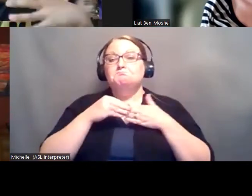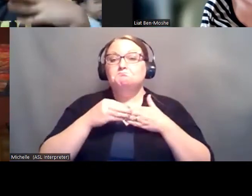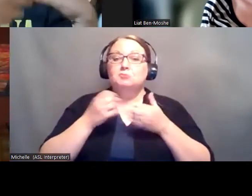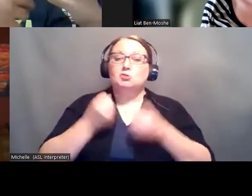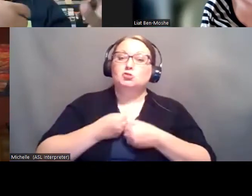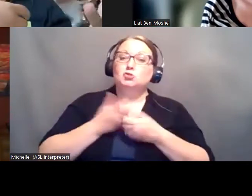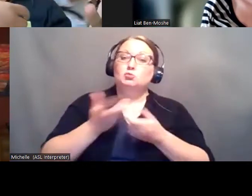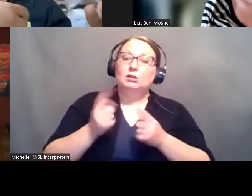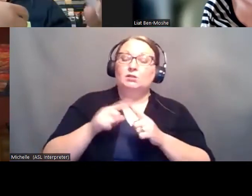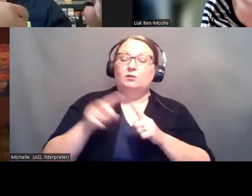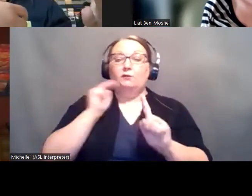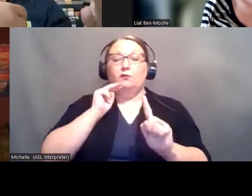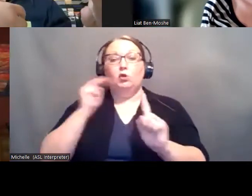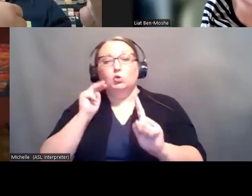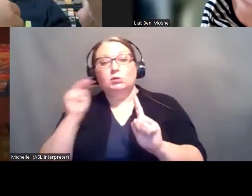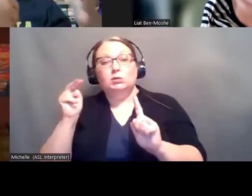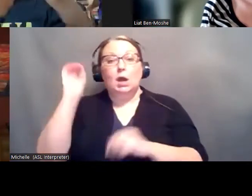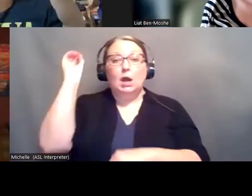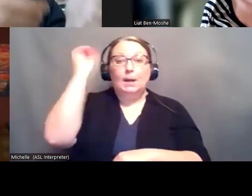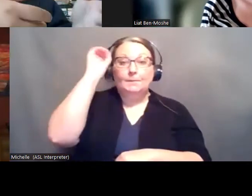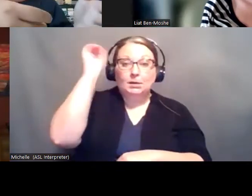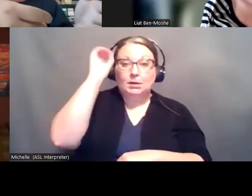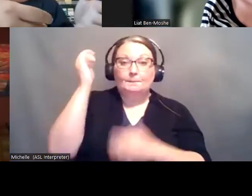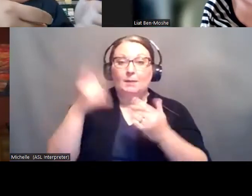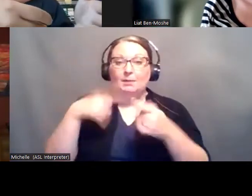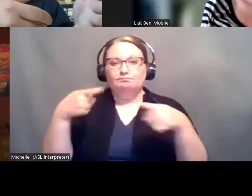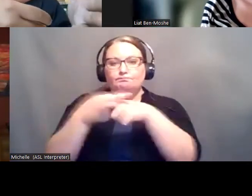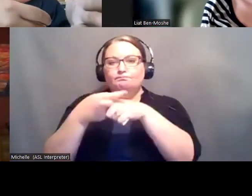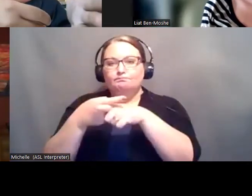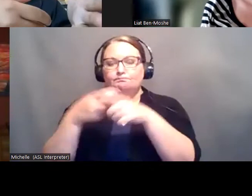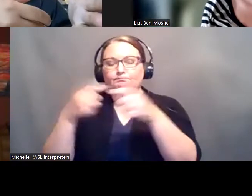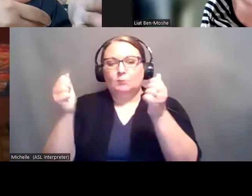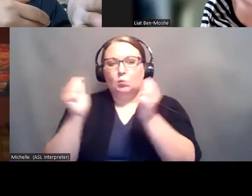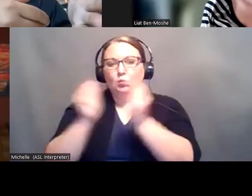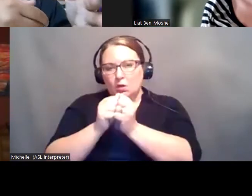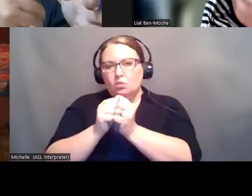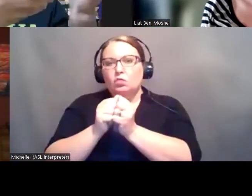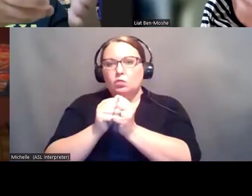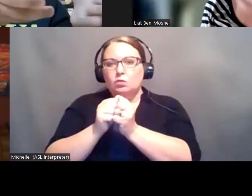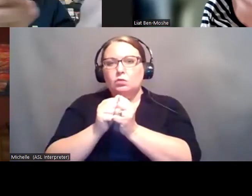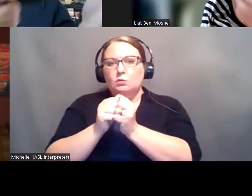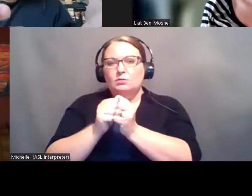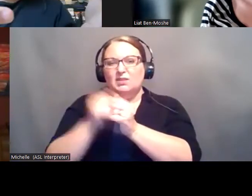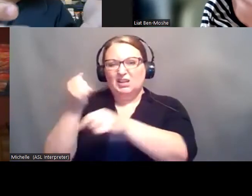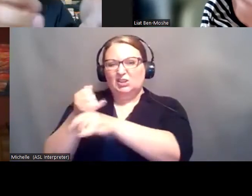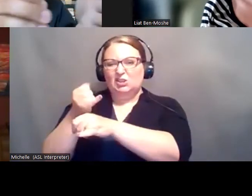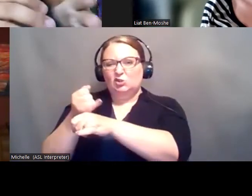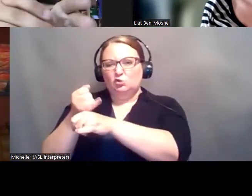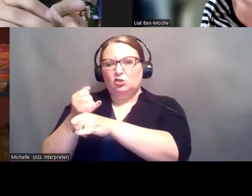and opinions that may be contradictory to the institution in which we reside in.